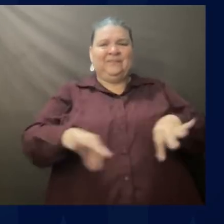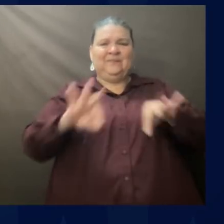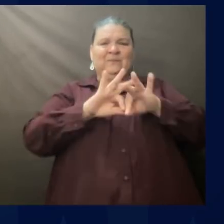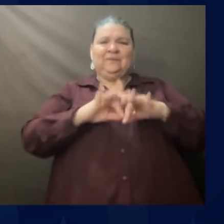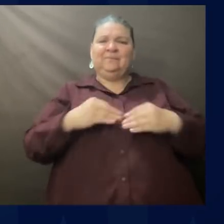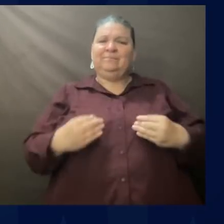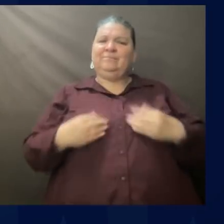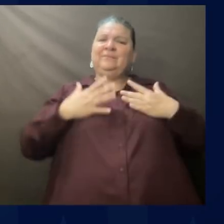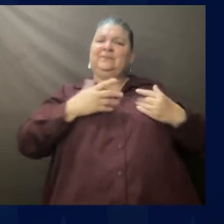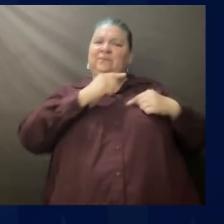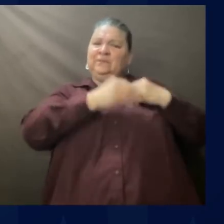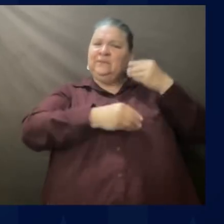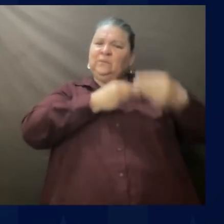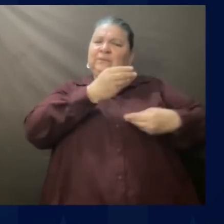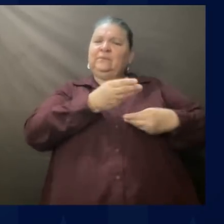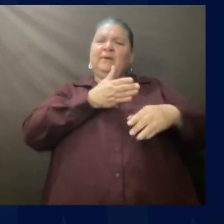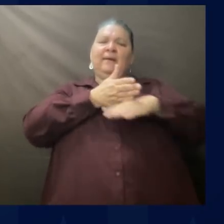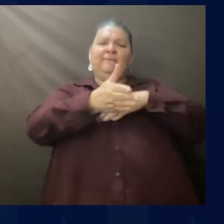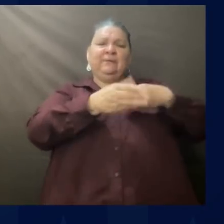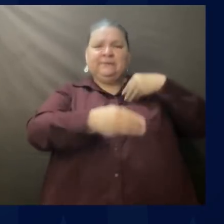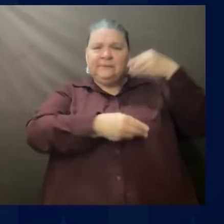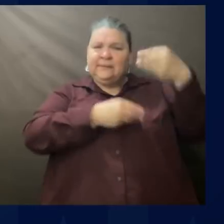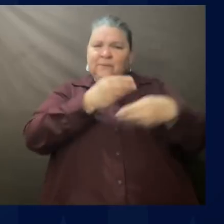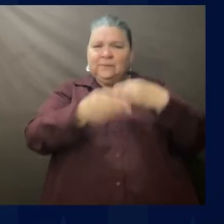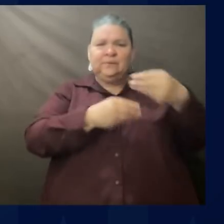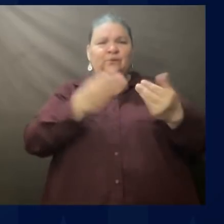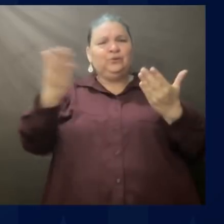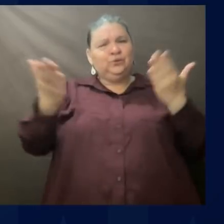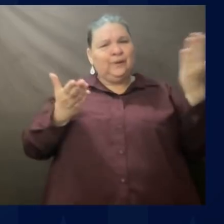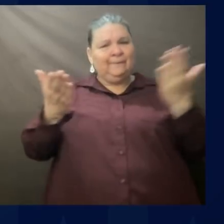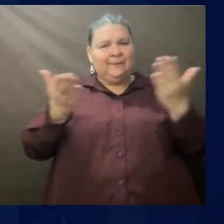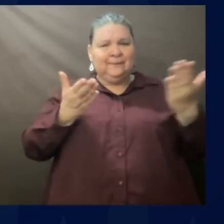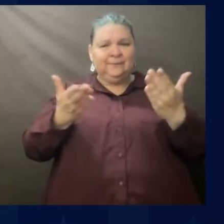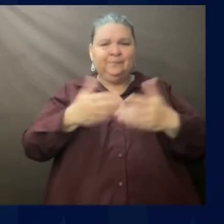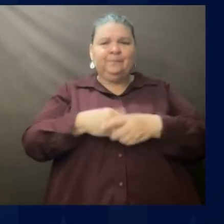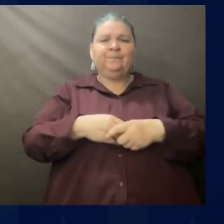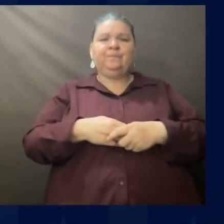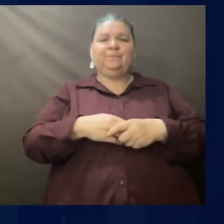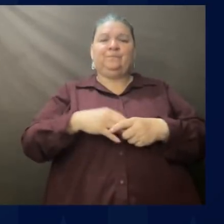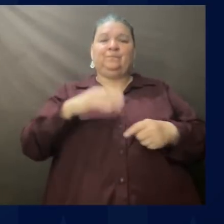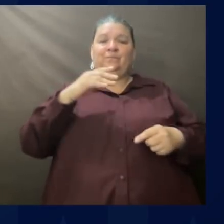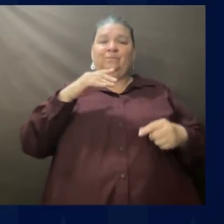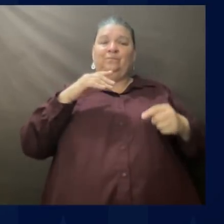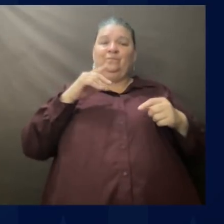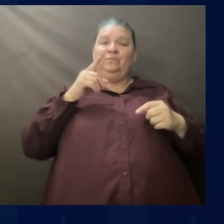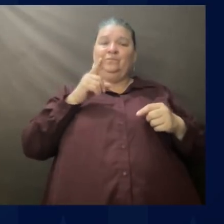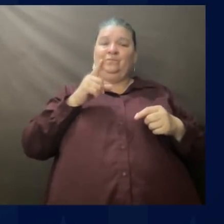On Friday, I spoke at the graduation and commissioning of -- ceremony of the U.S. Naval Academy.